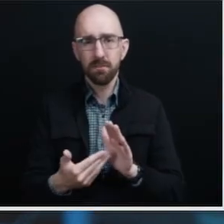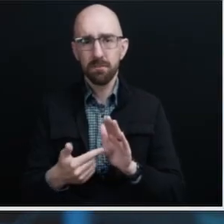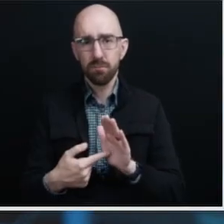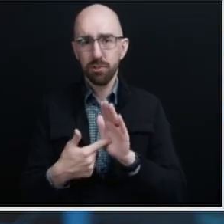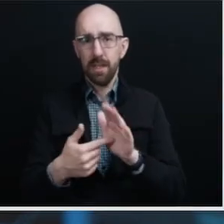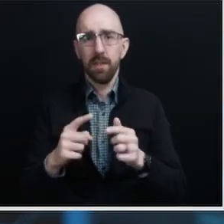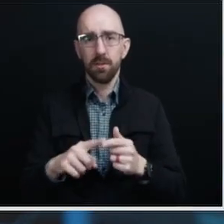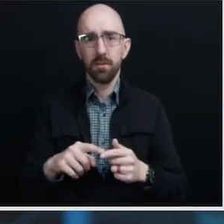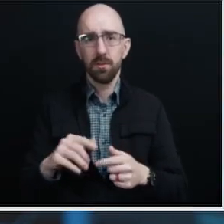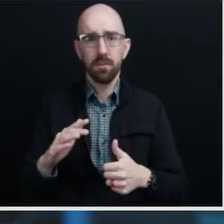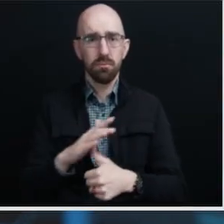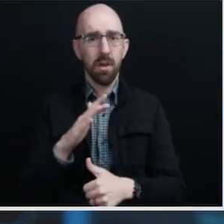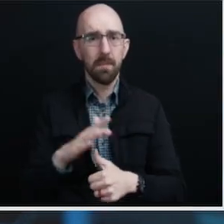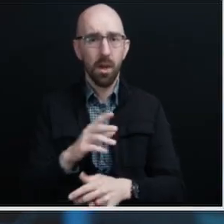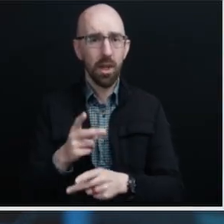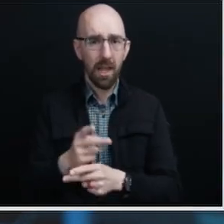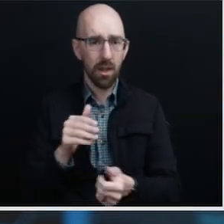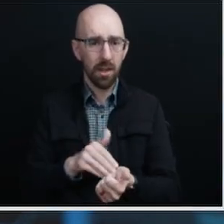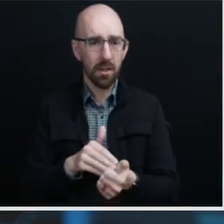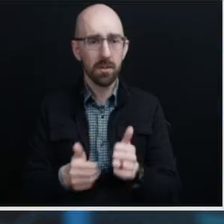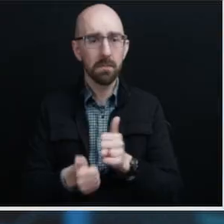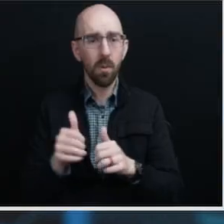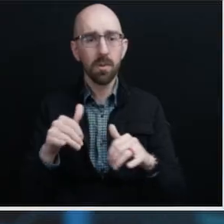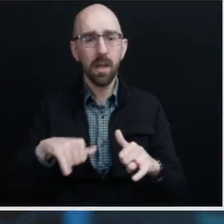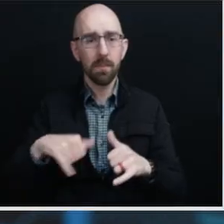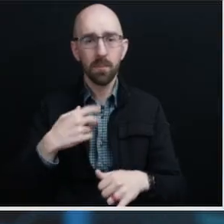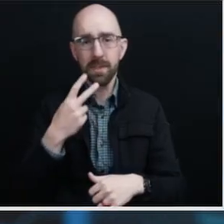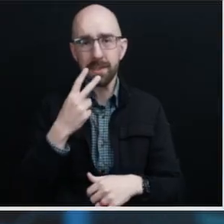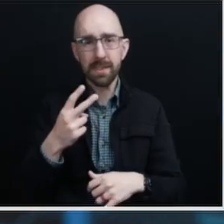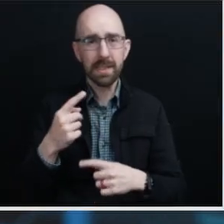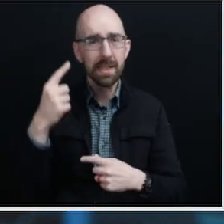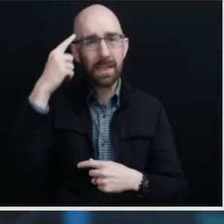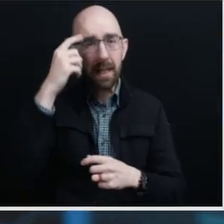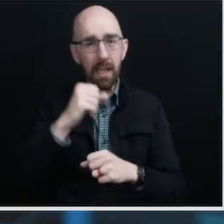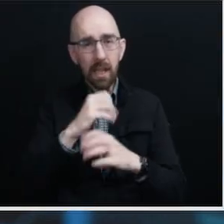I would say the most common thing that we see is they think it's an infection like a a mastitis